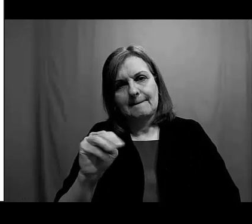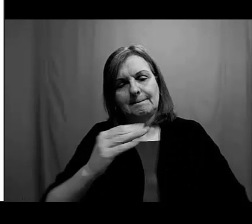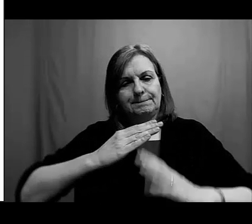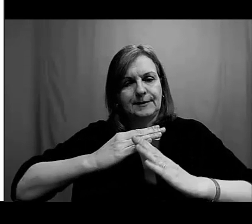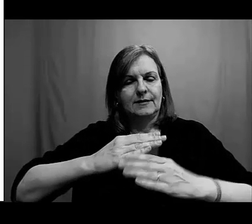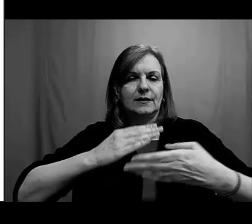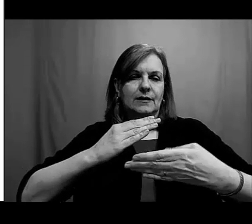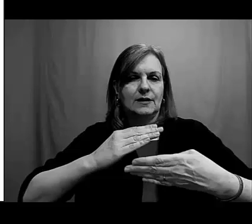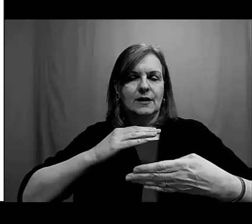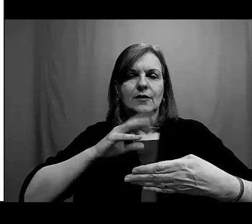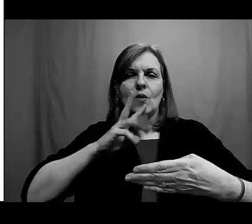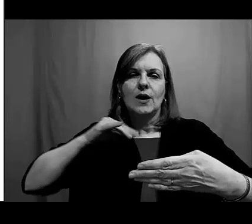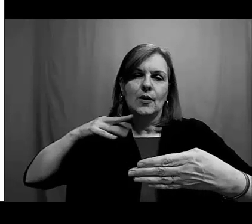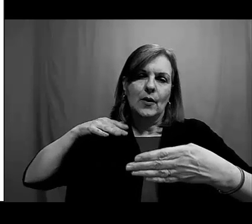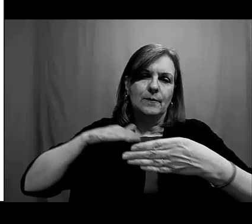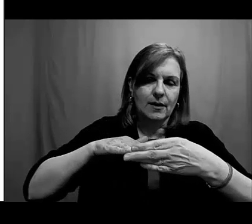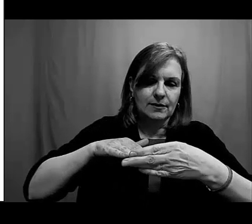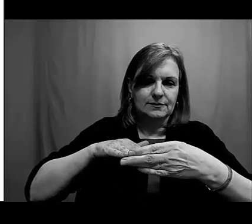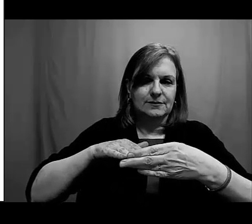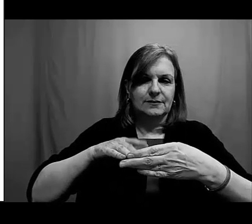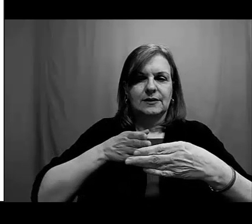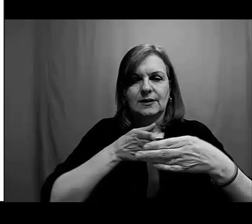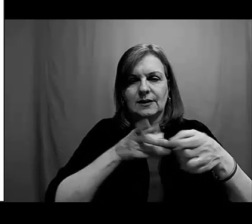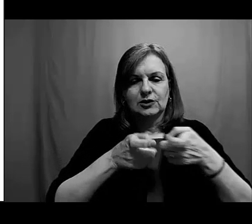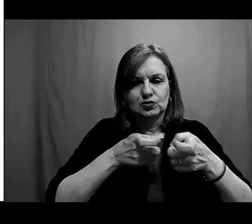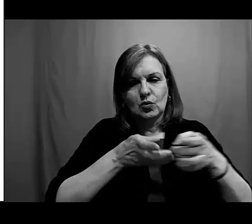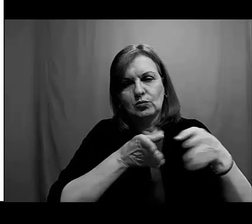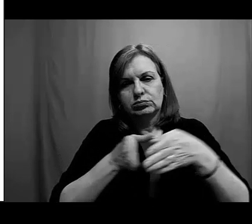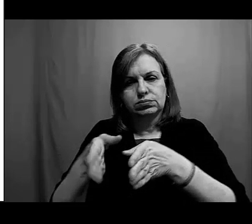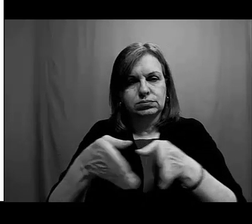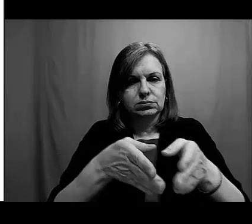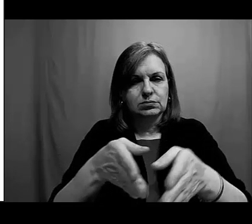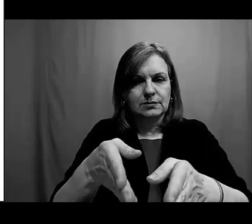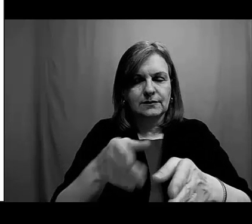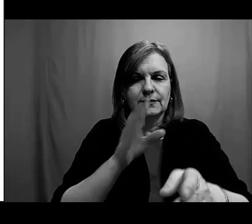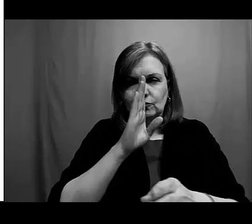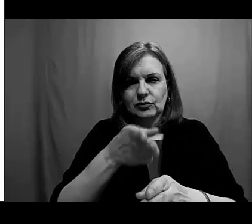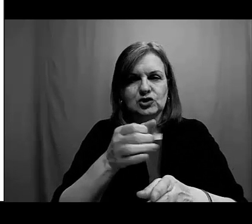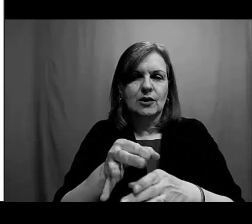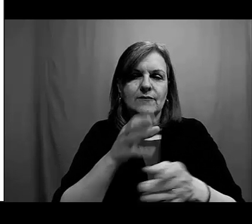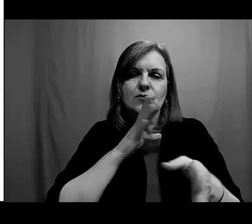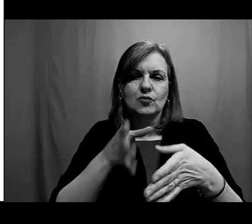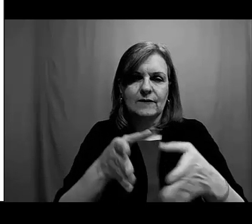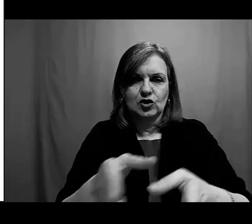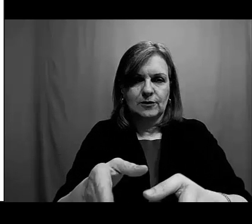Dam's basically - back up the river make it go where we want it to go and